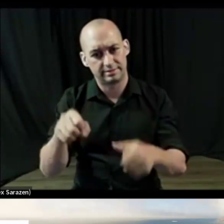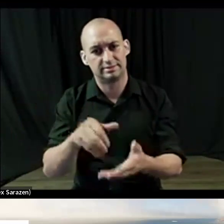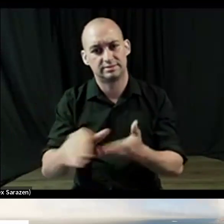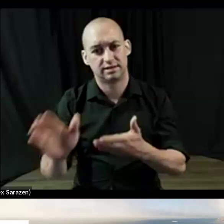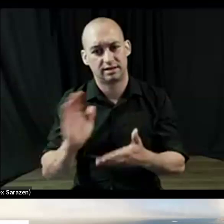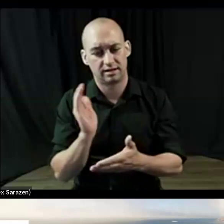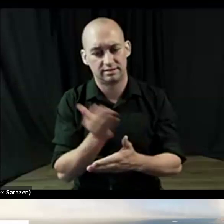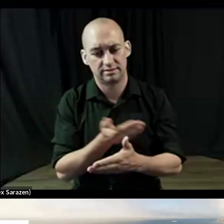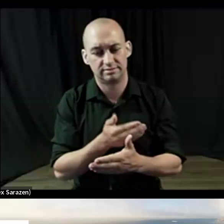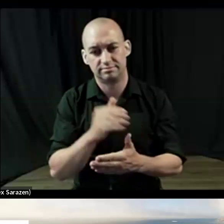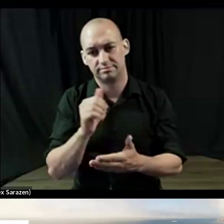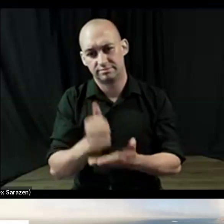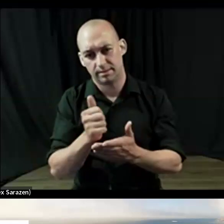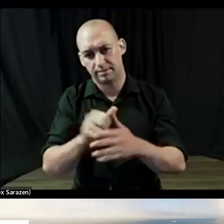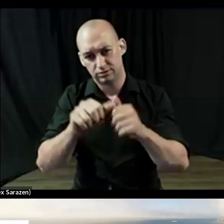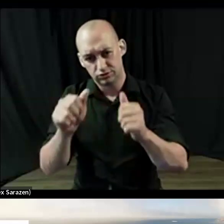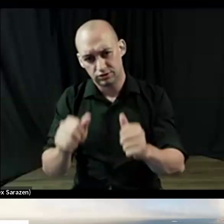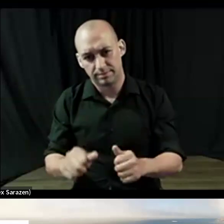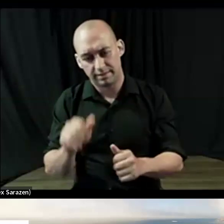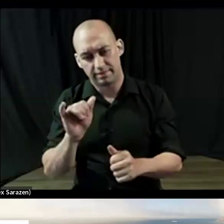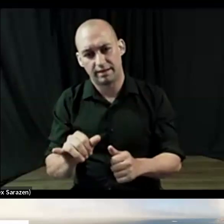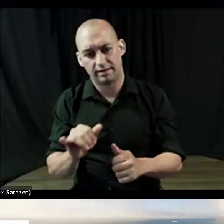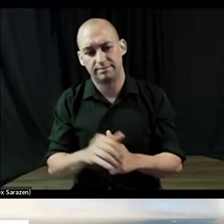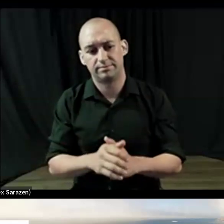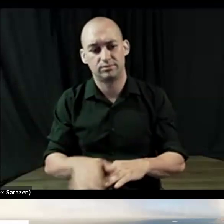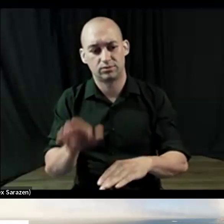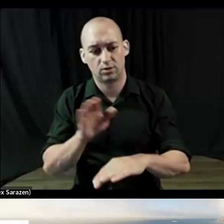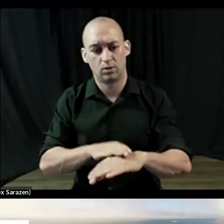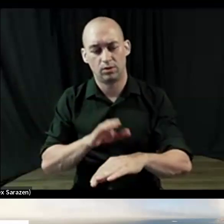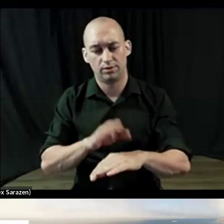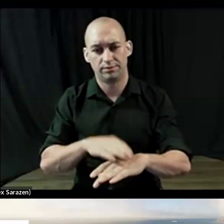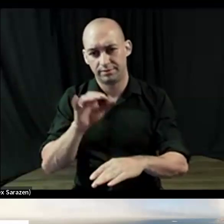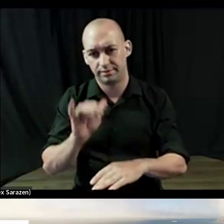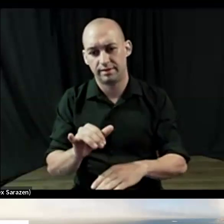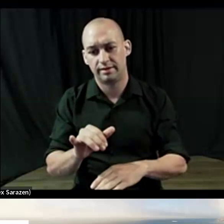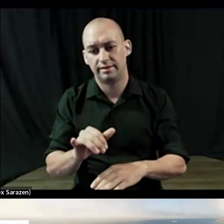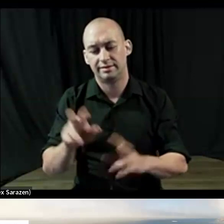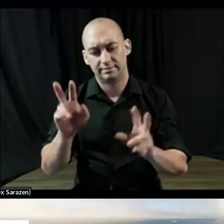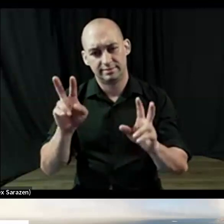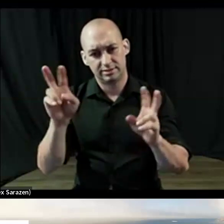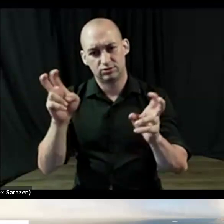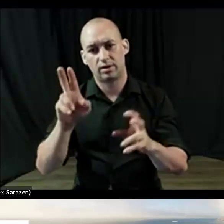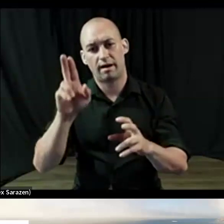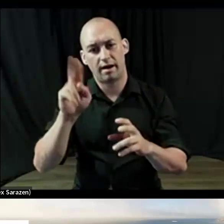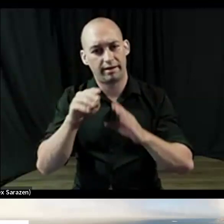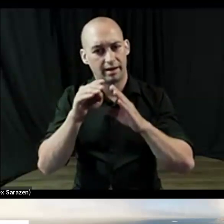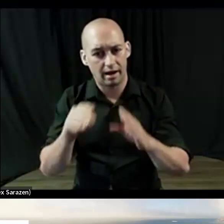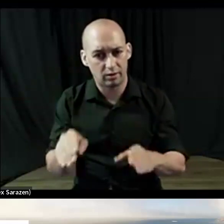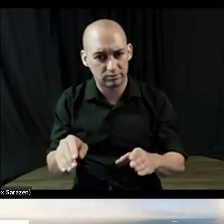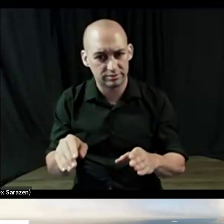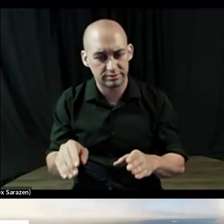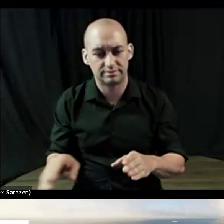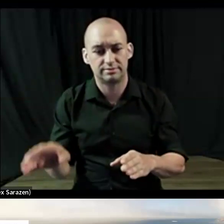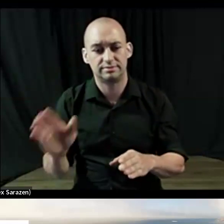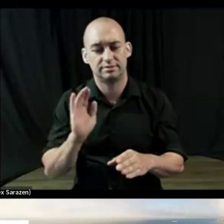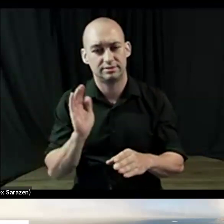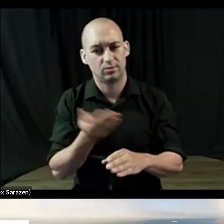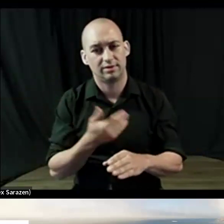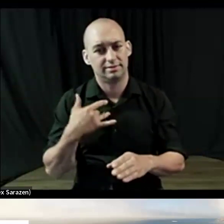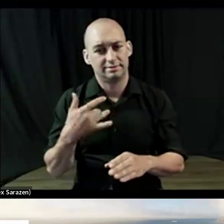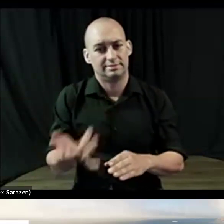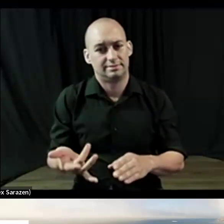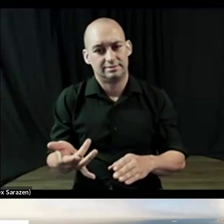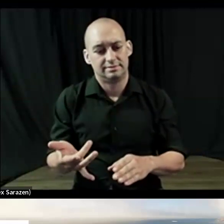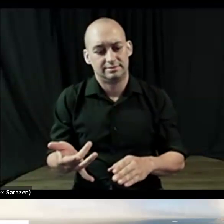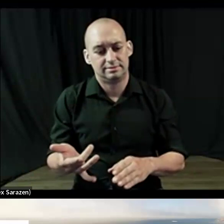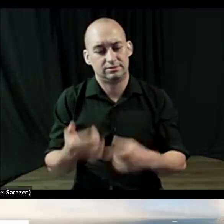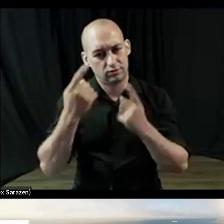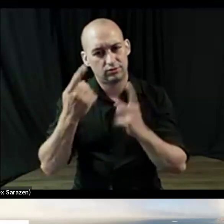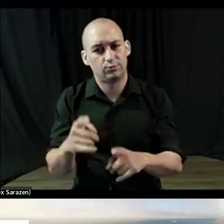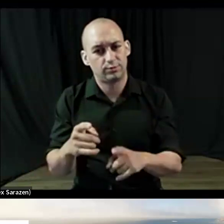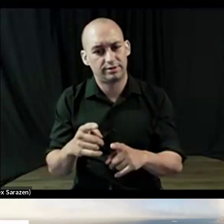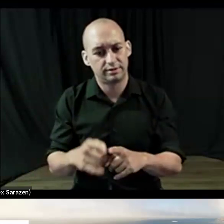shape those on the on the issue of the unhoused we tend to agree. And during the planning process the